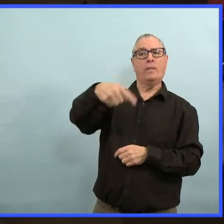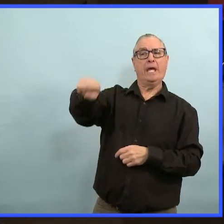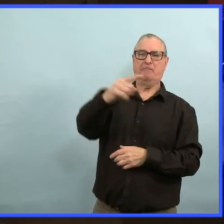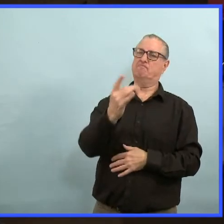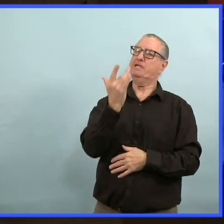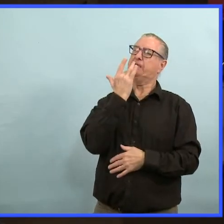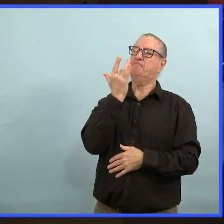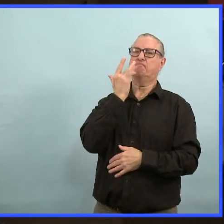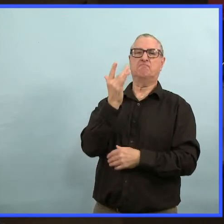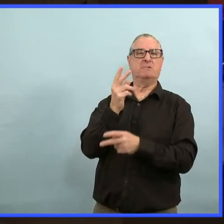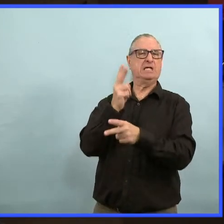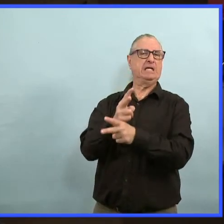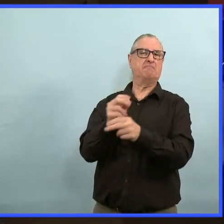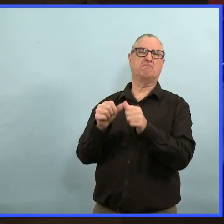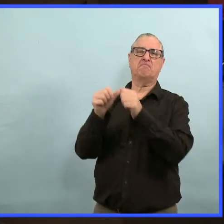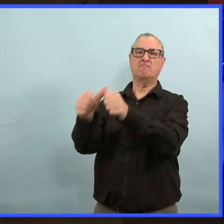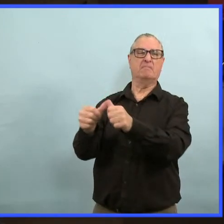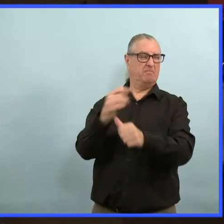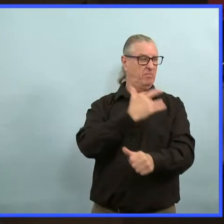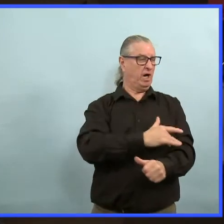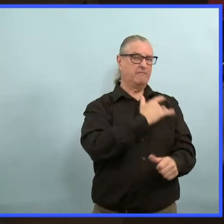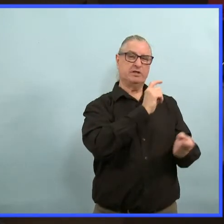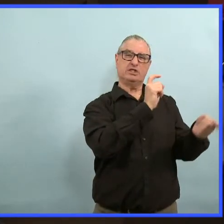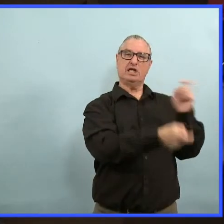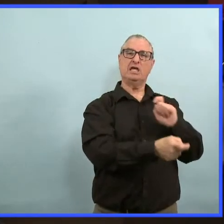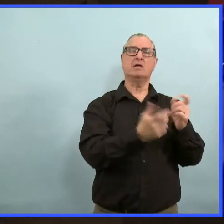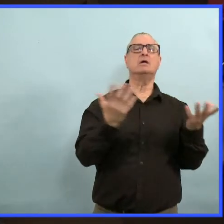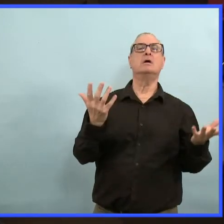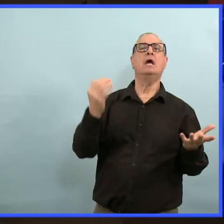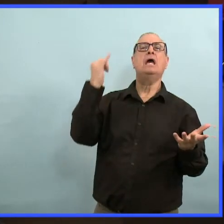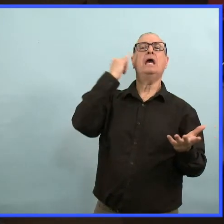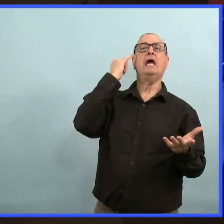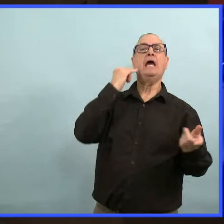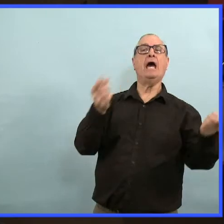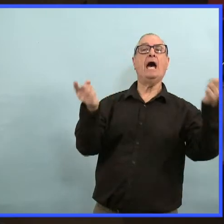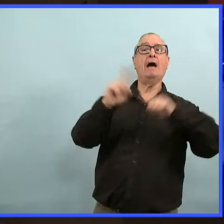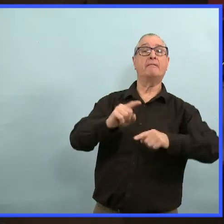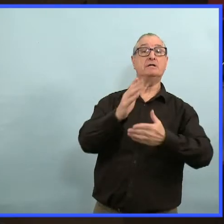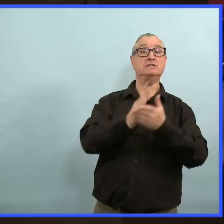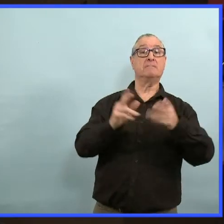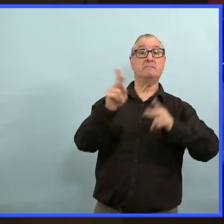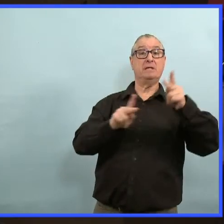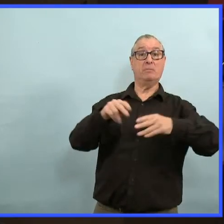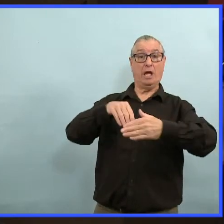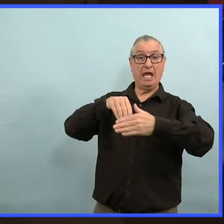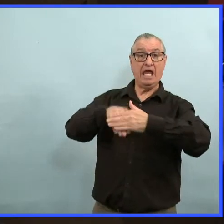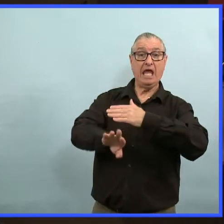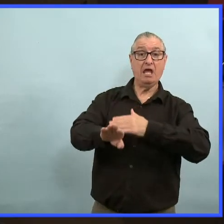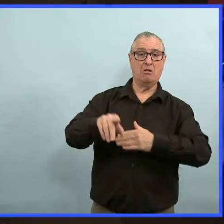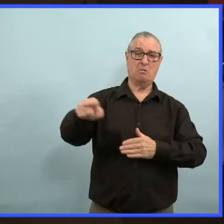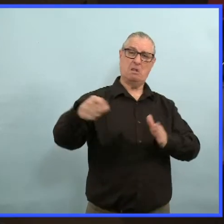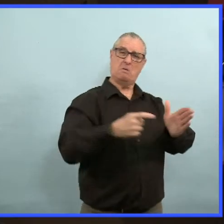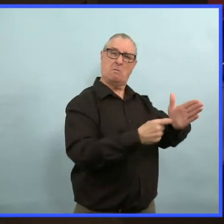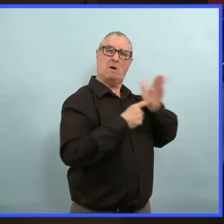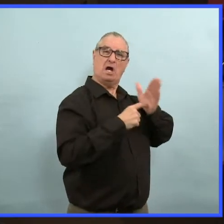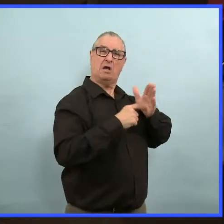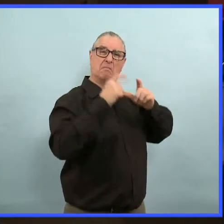anytime they're forced to put on a mask or show proof of vaccination to enter a venue and